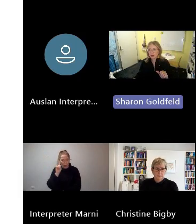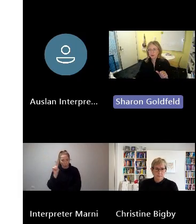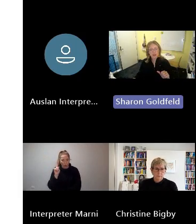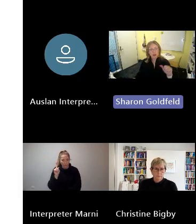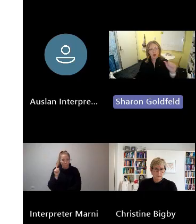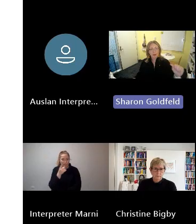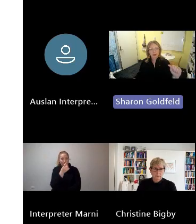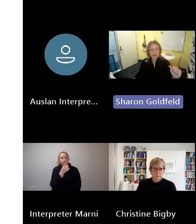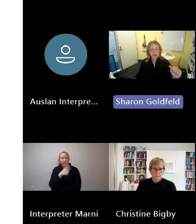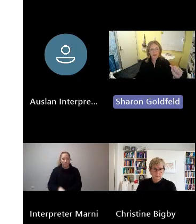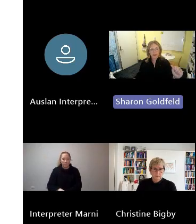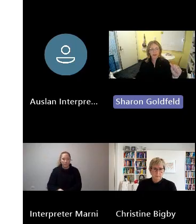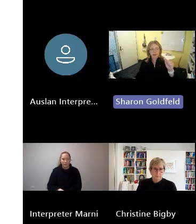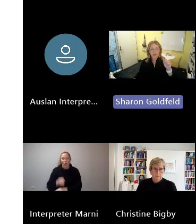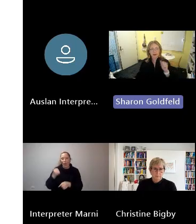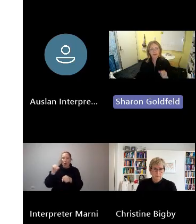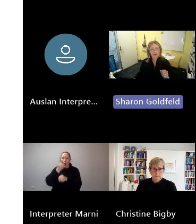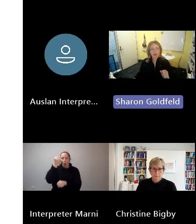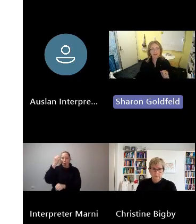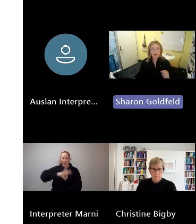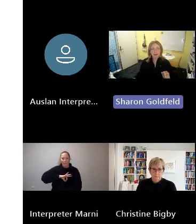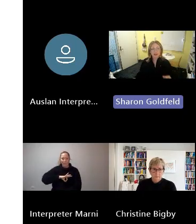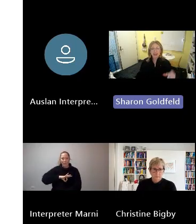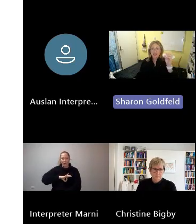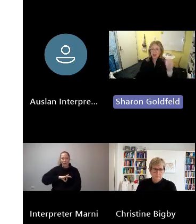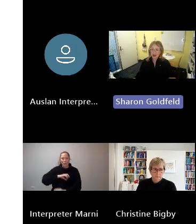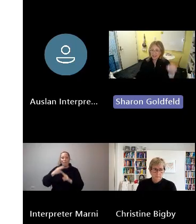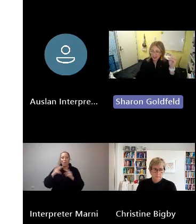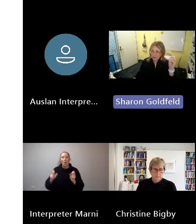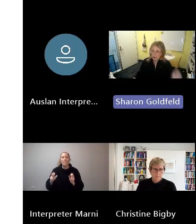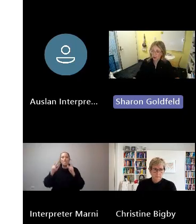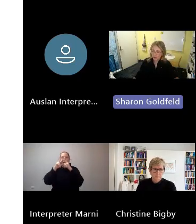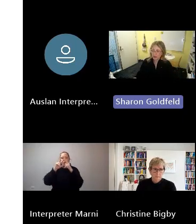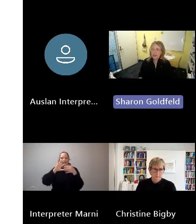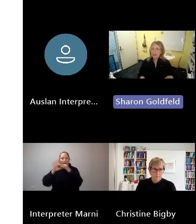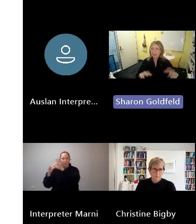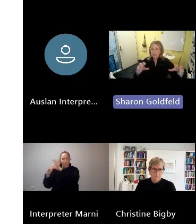This is the Gold Medal tally results for the Paris Olympics. Australia came fourth.